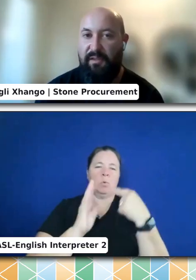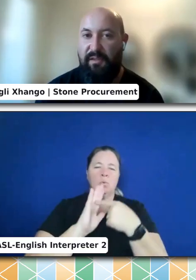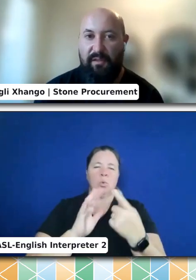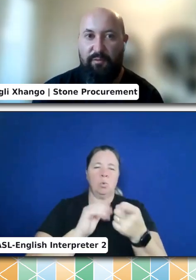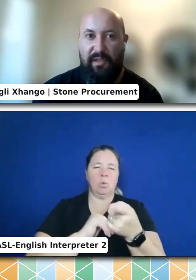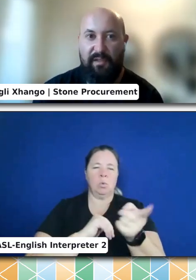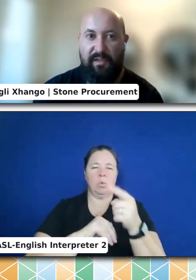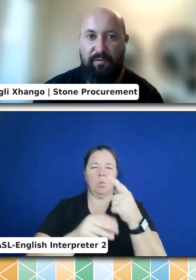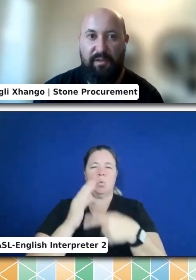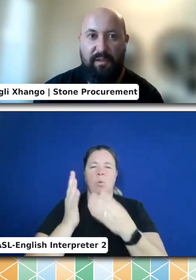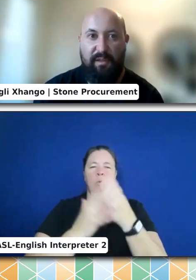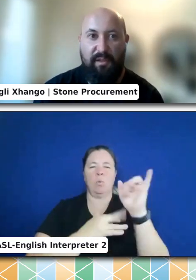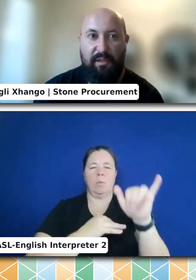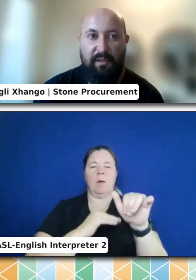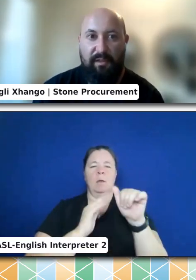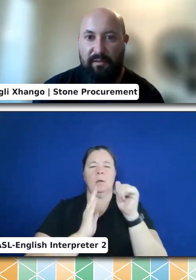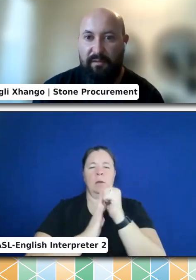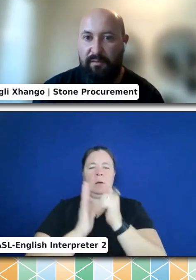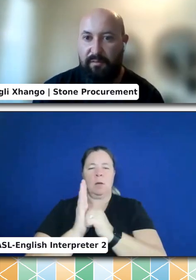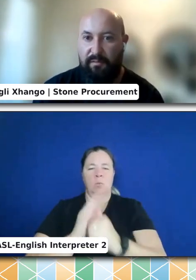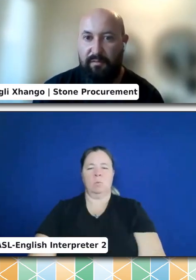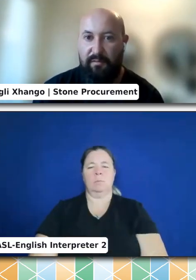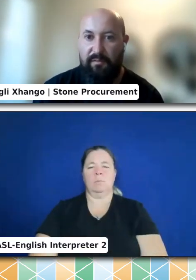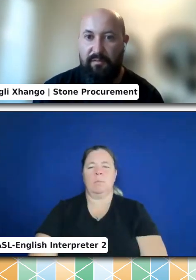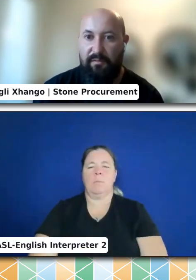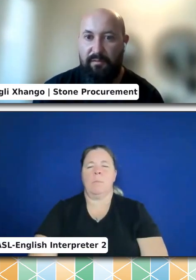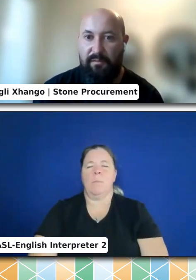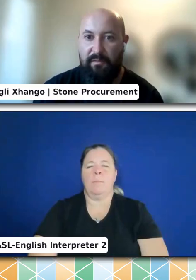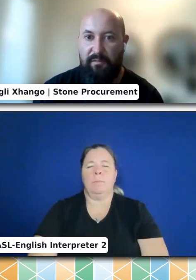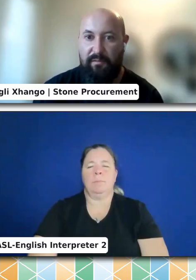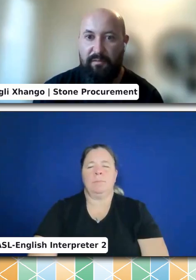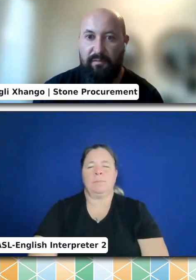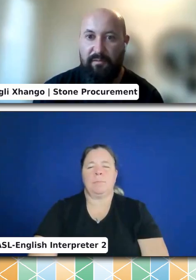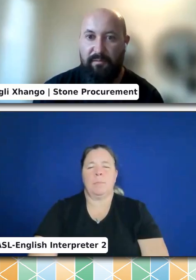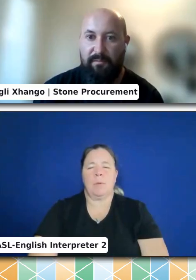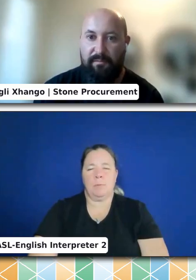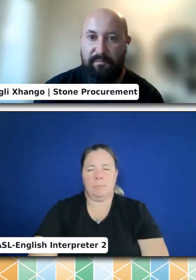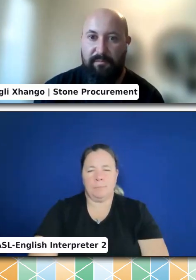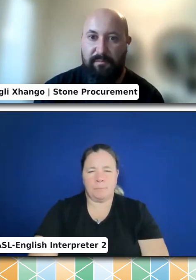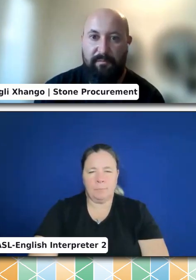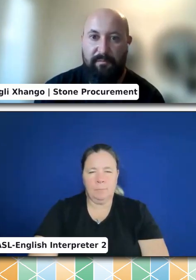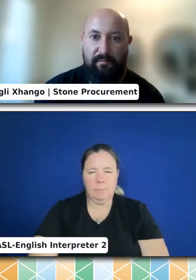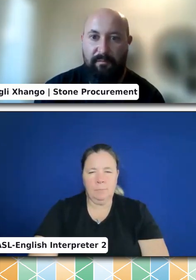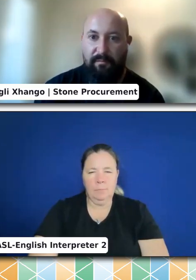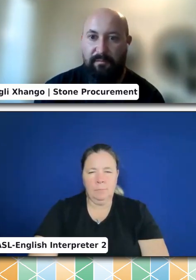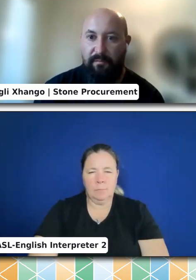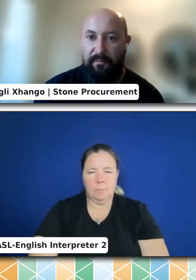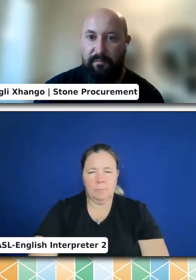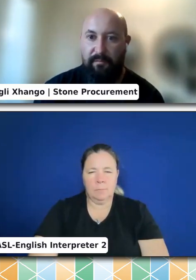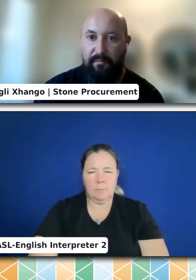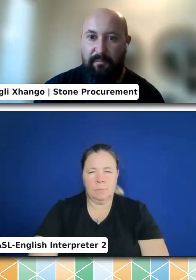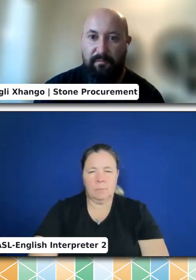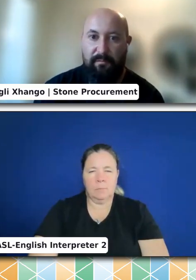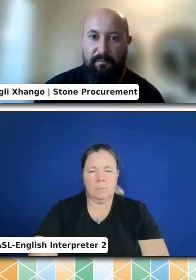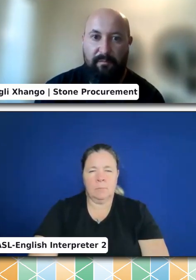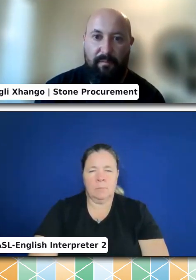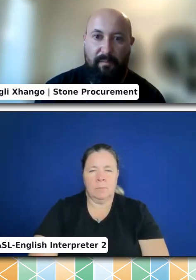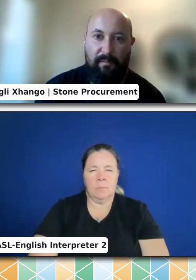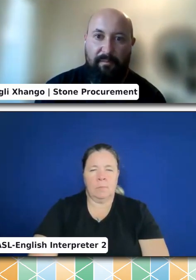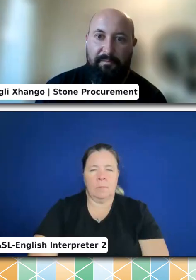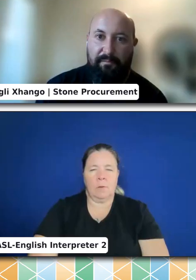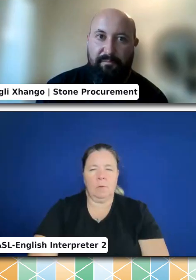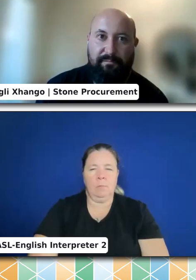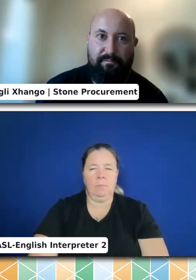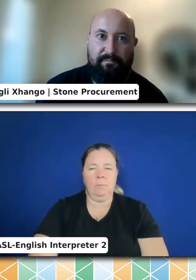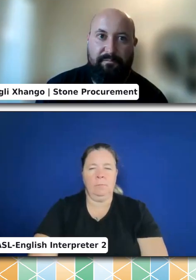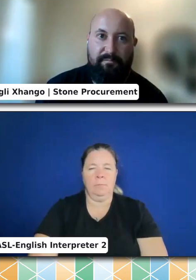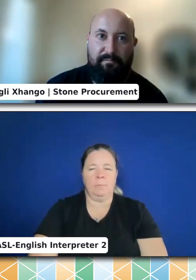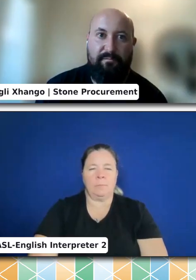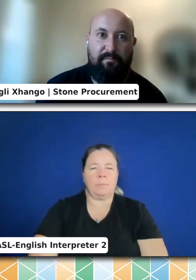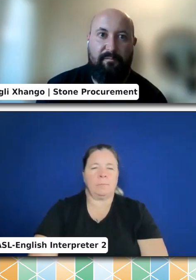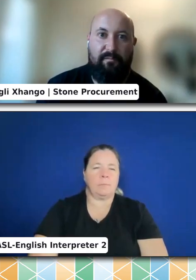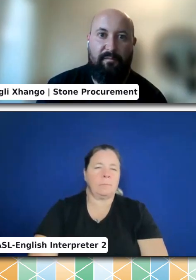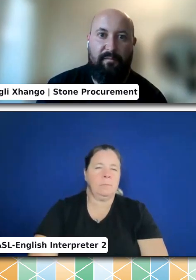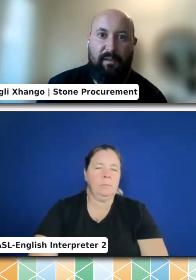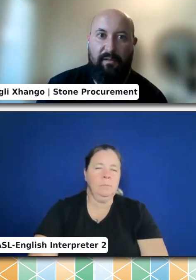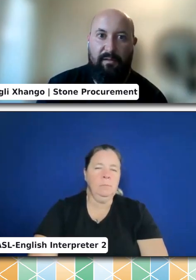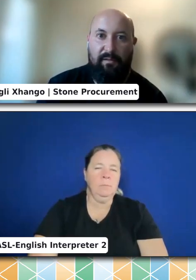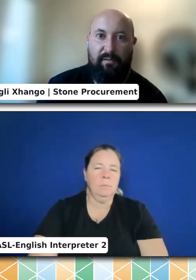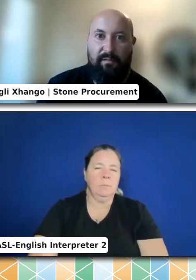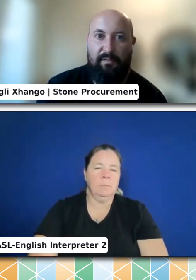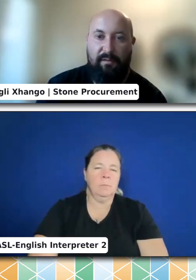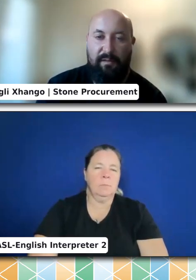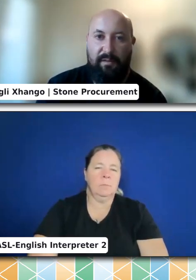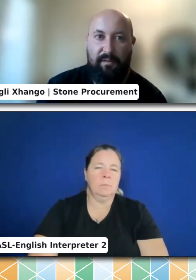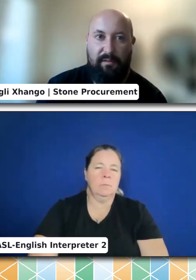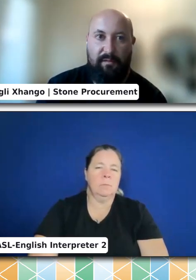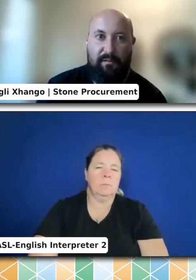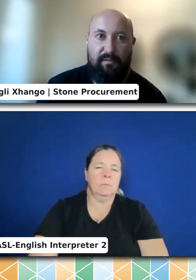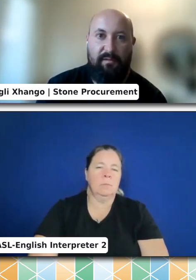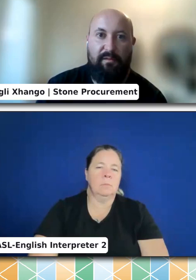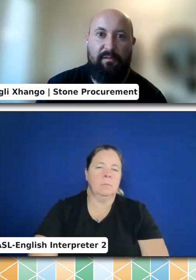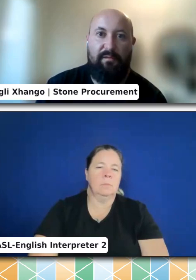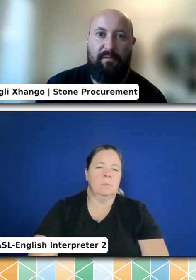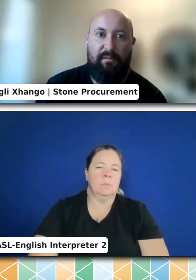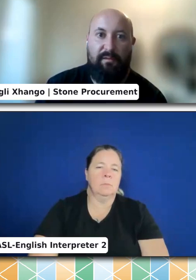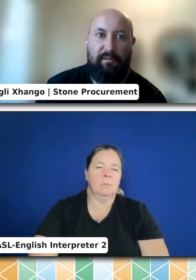Uh, through that account.